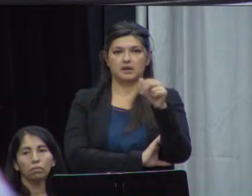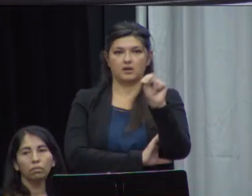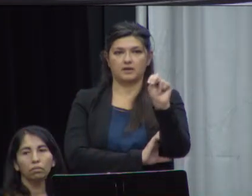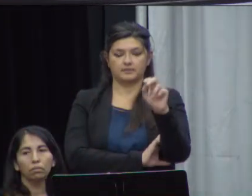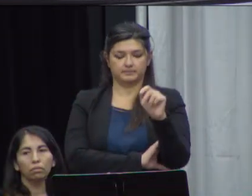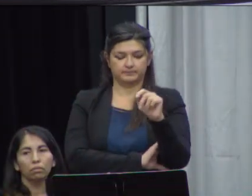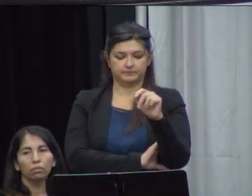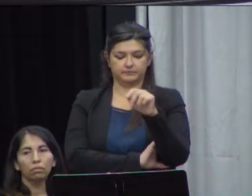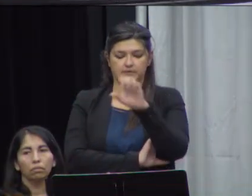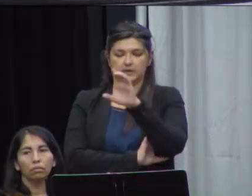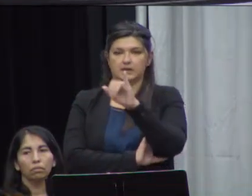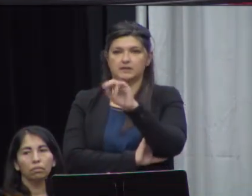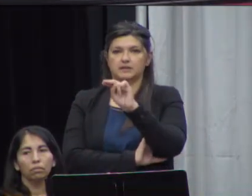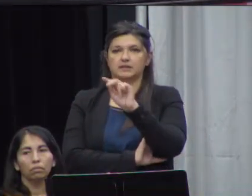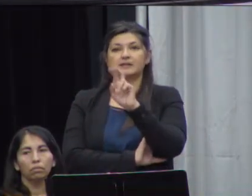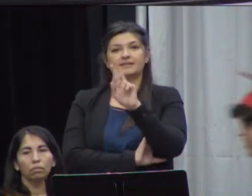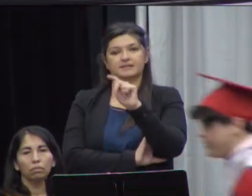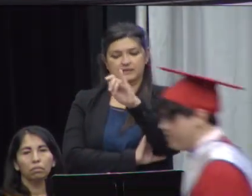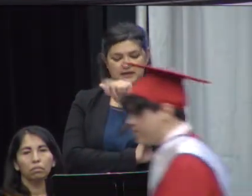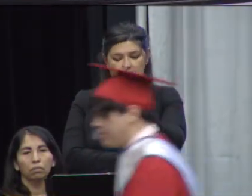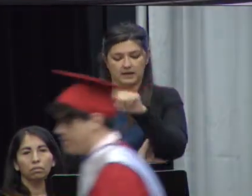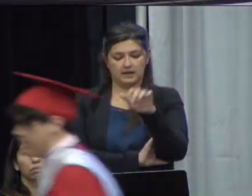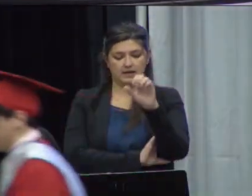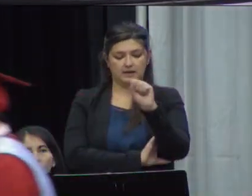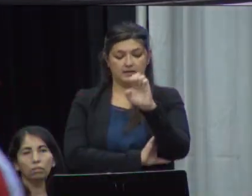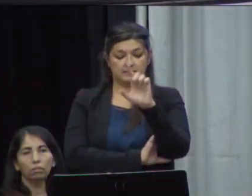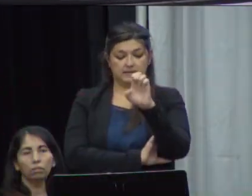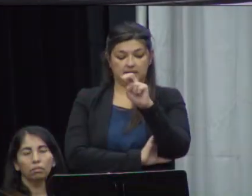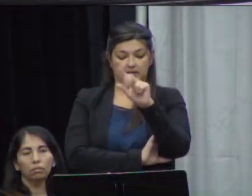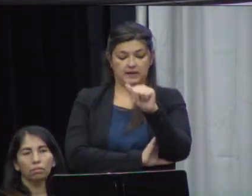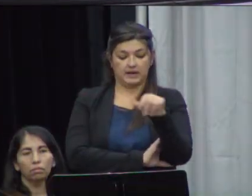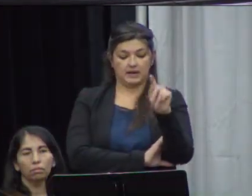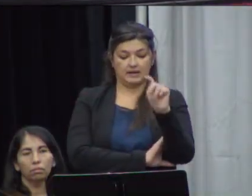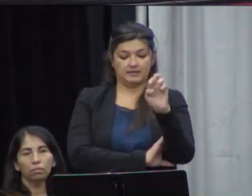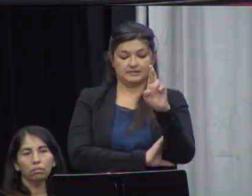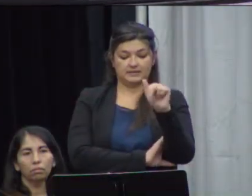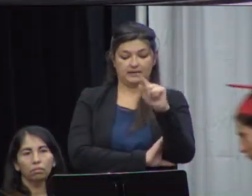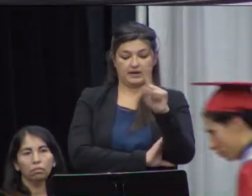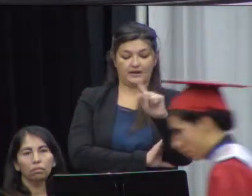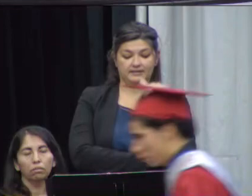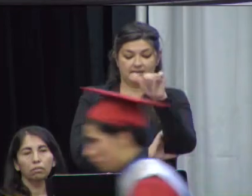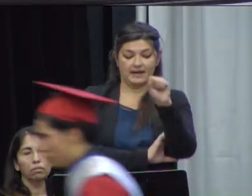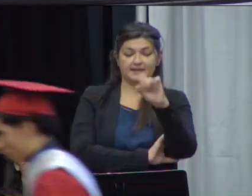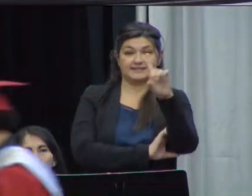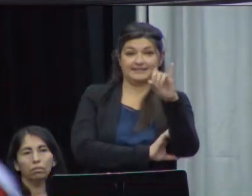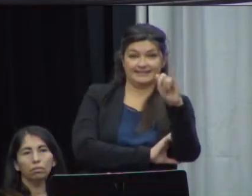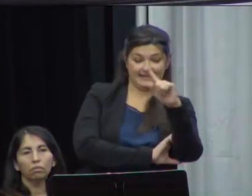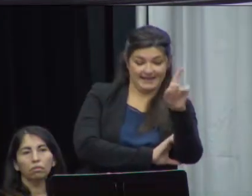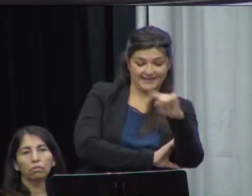Cynthia Selena Terrasas Dias. (audience applauds) [Announcer] Jonathan Tiherena.